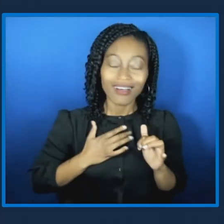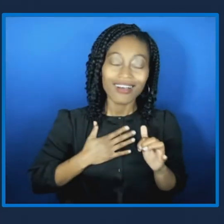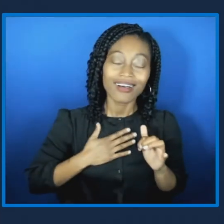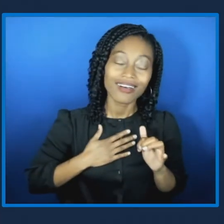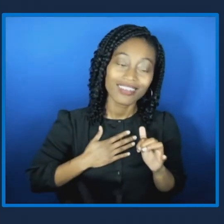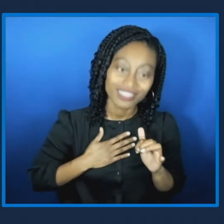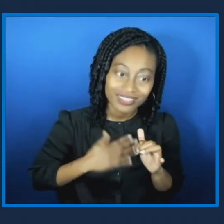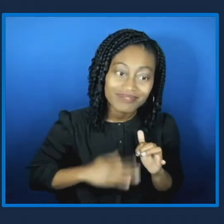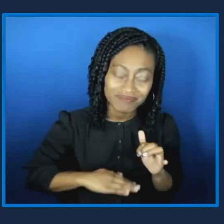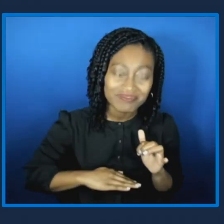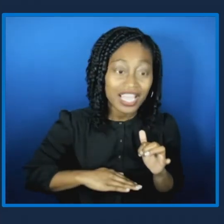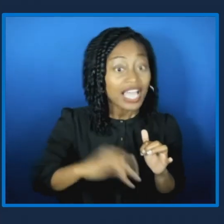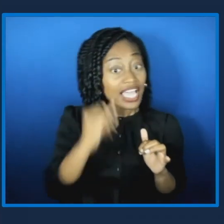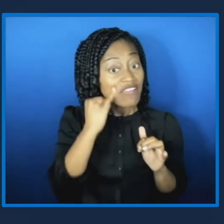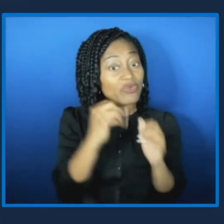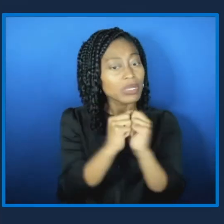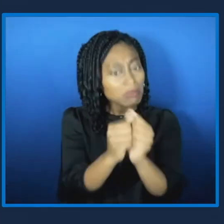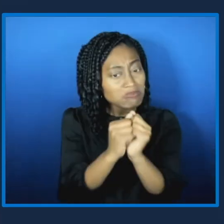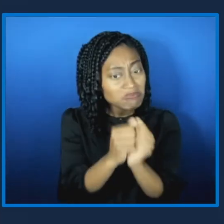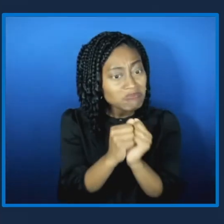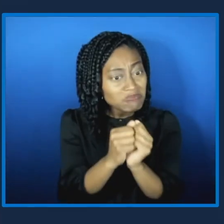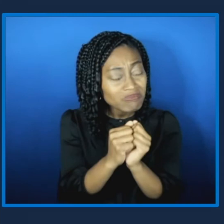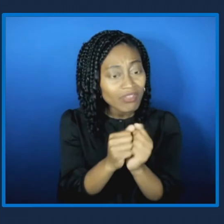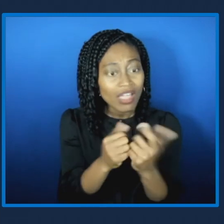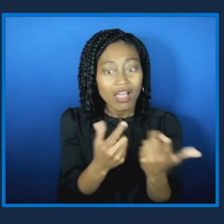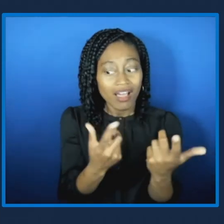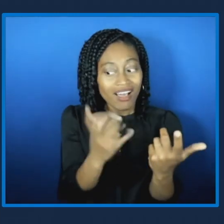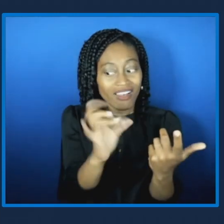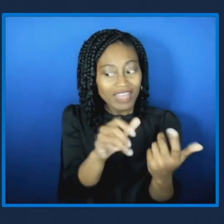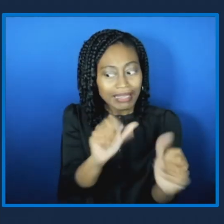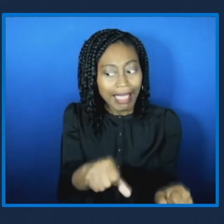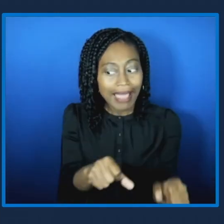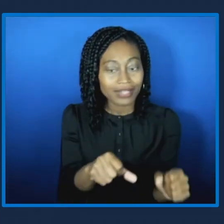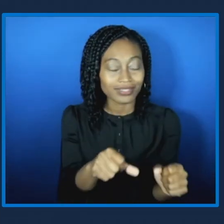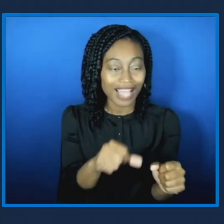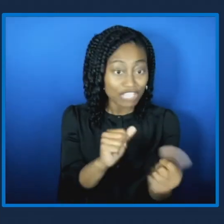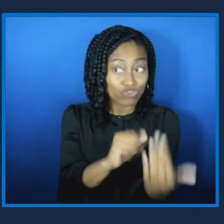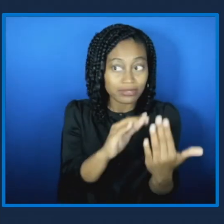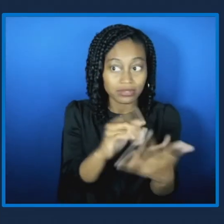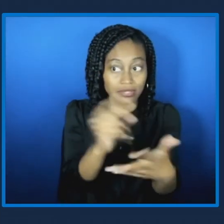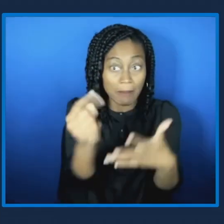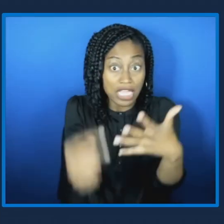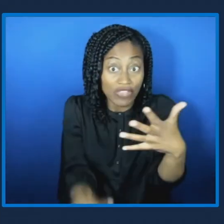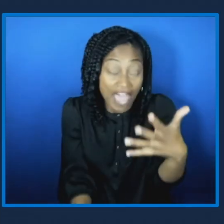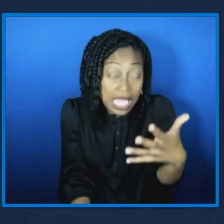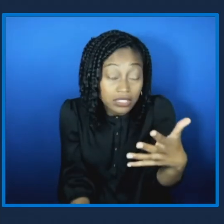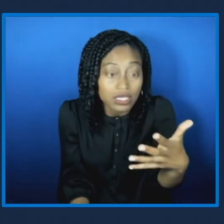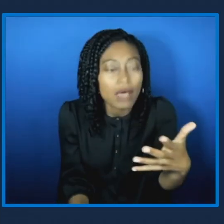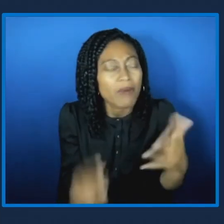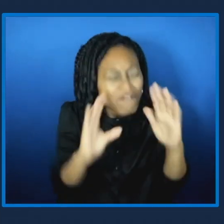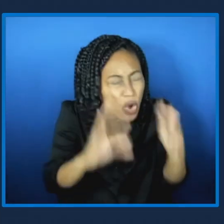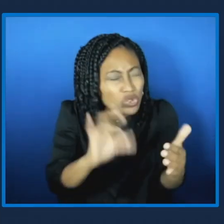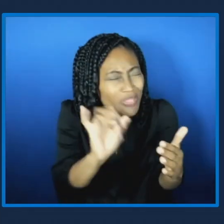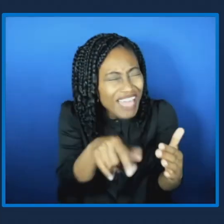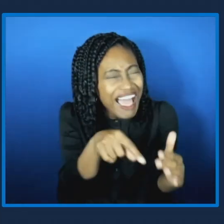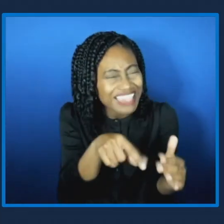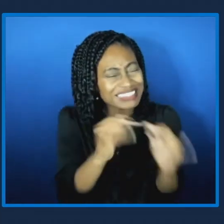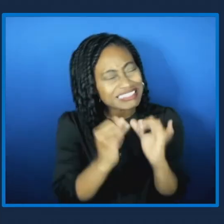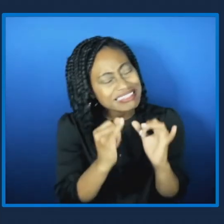So I think it's important to focus on that. But also it's important to have these conversations